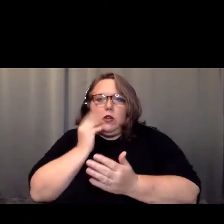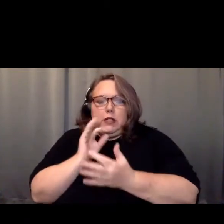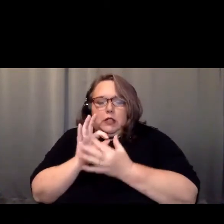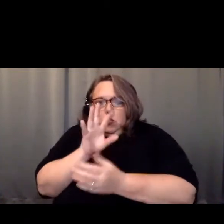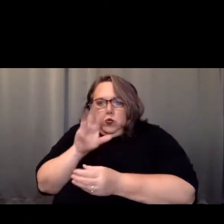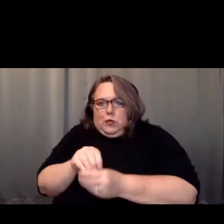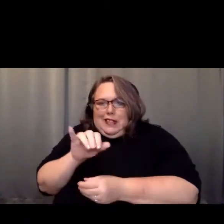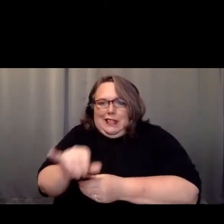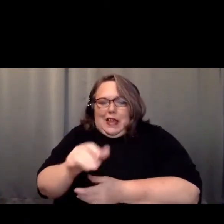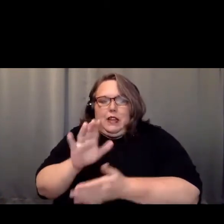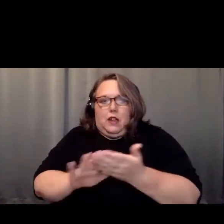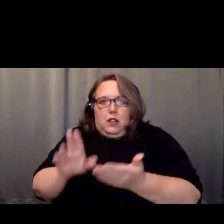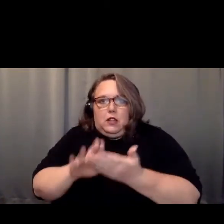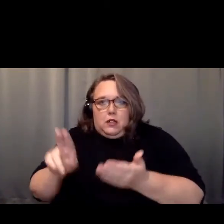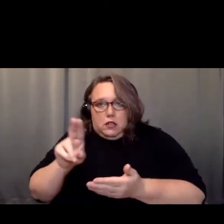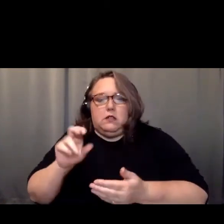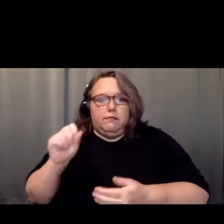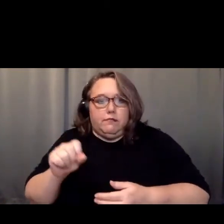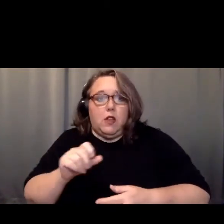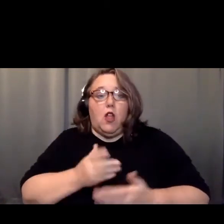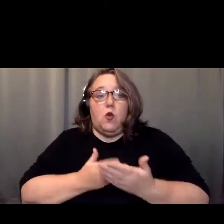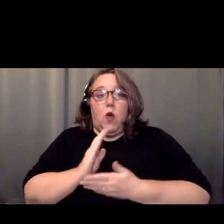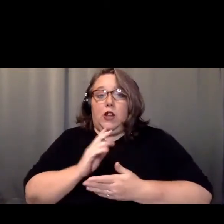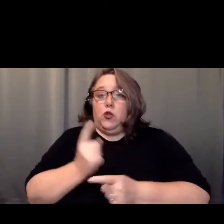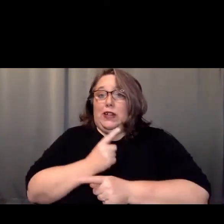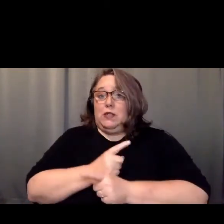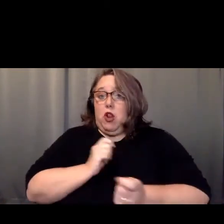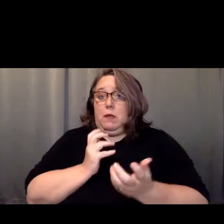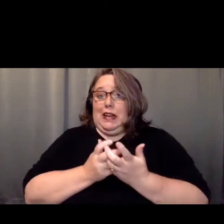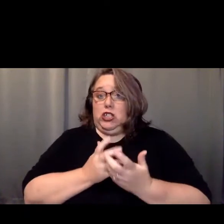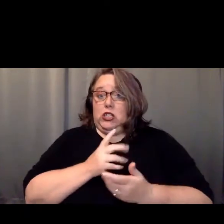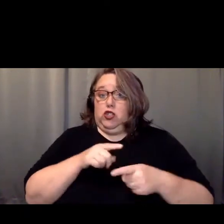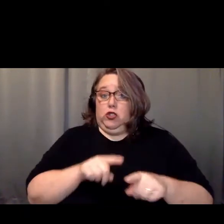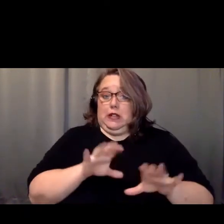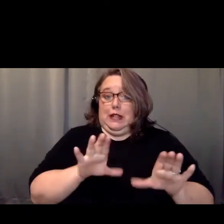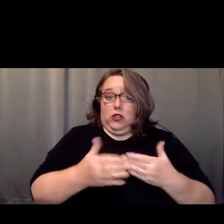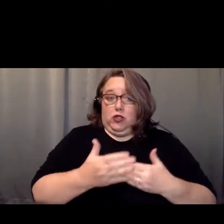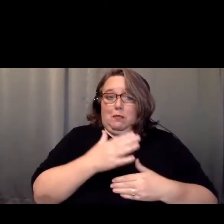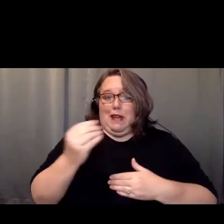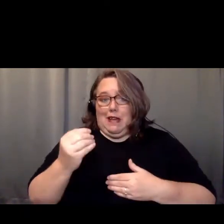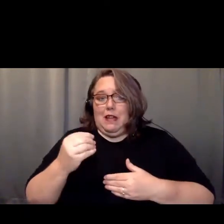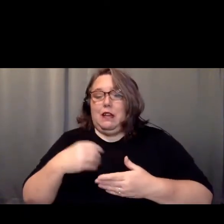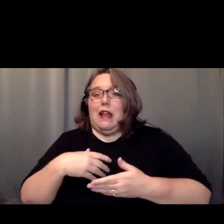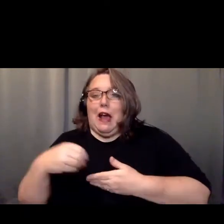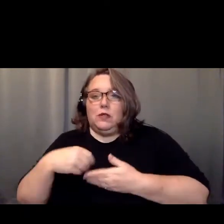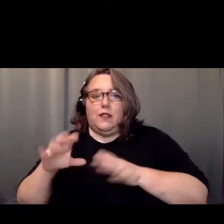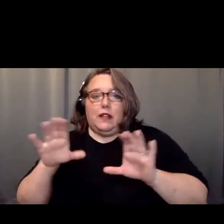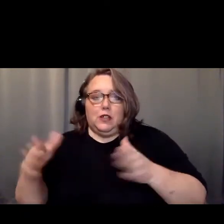Also, right to reasonable accommodations in and outside of the classroom, right that your accommodations will be followed